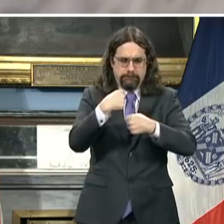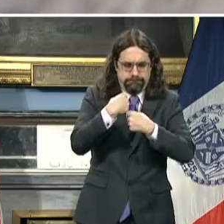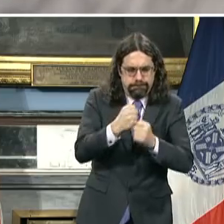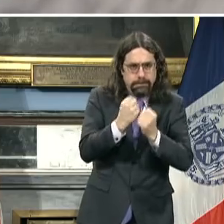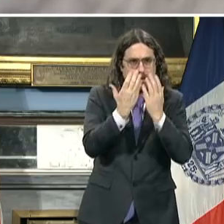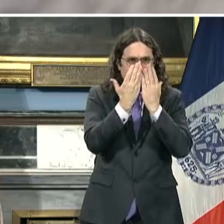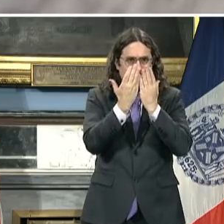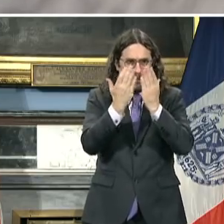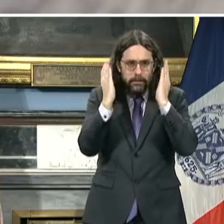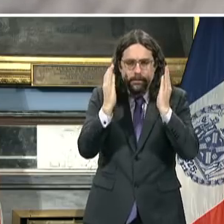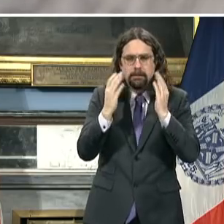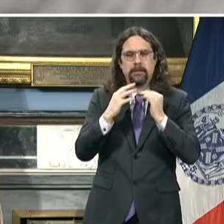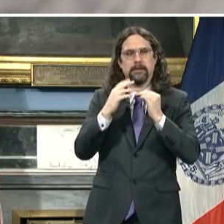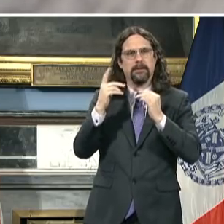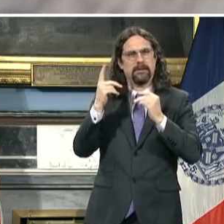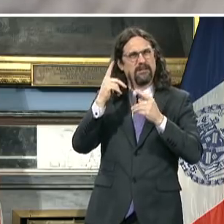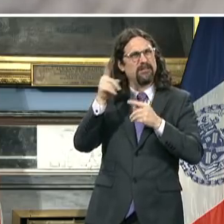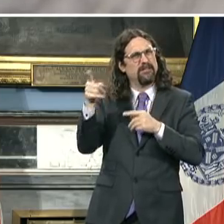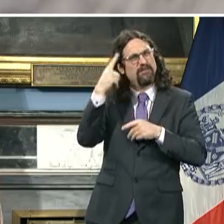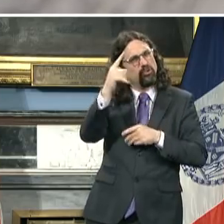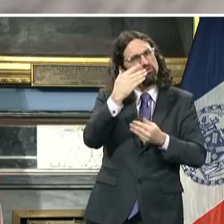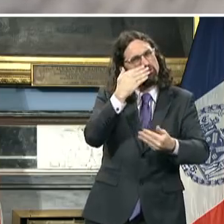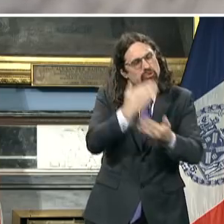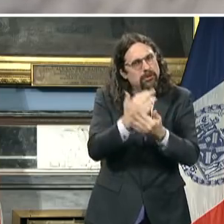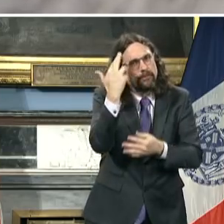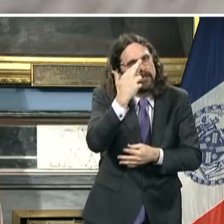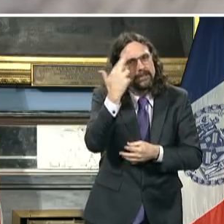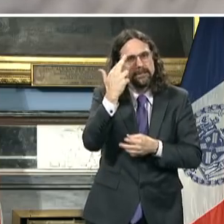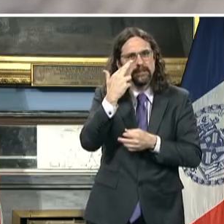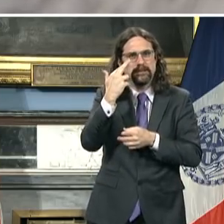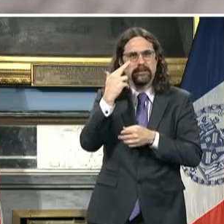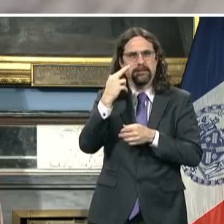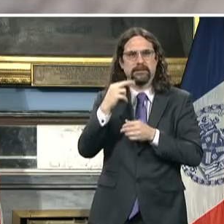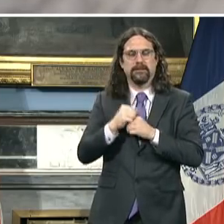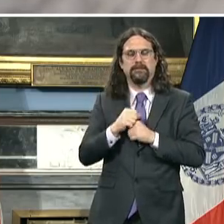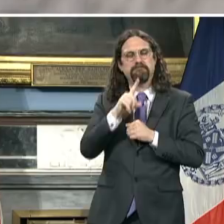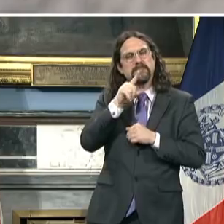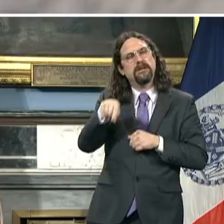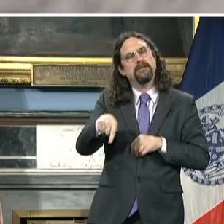COMING TOGETHER IN COMMON CAUSE TO HELP OTHER PEOPLE. AND R IELYAL WANT TO THANK THESE TWO AMAZING